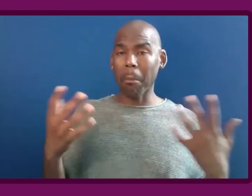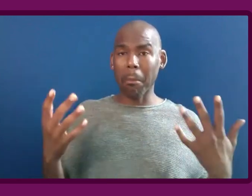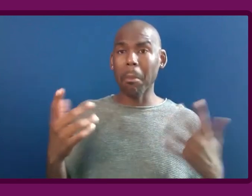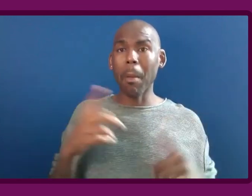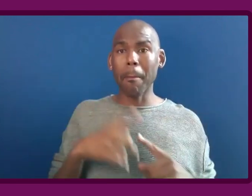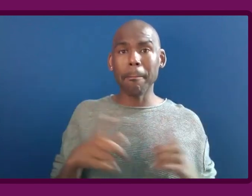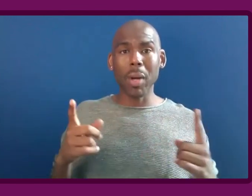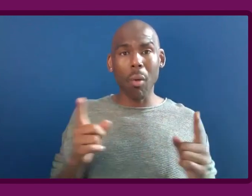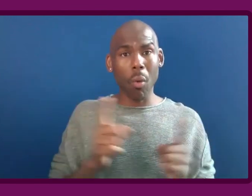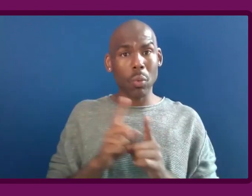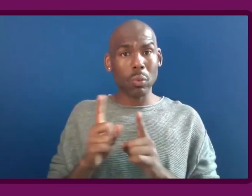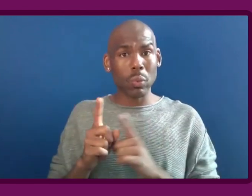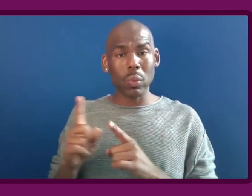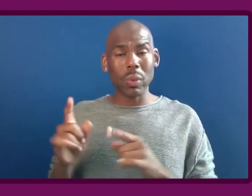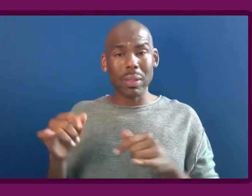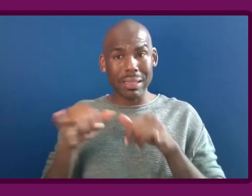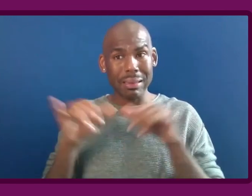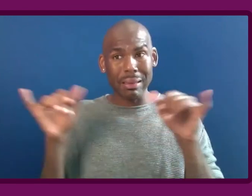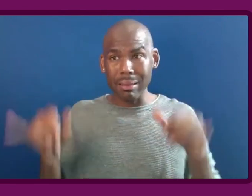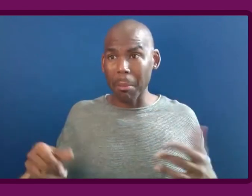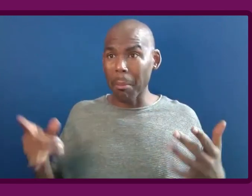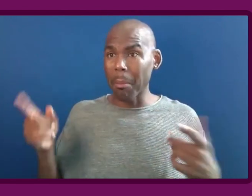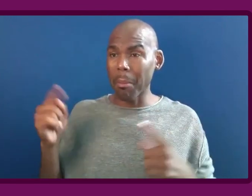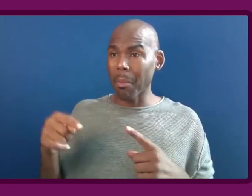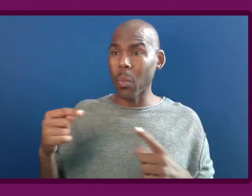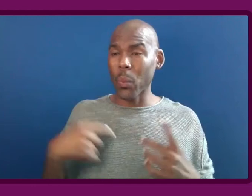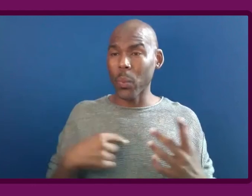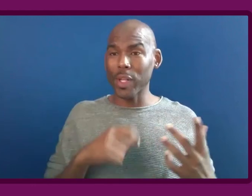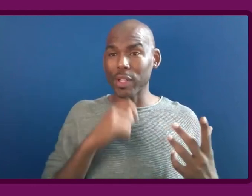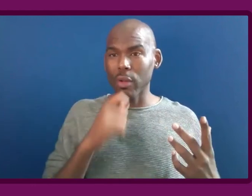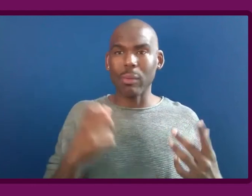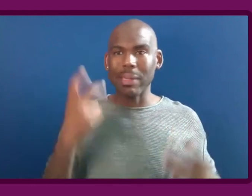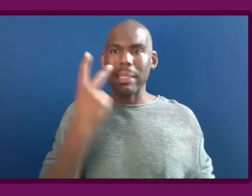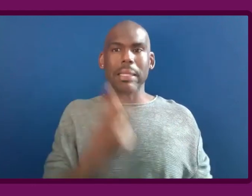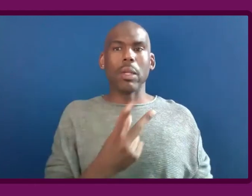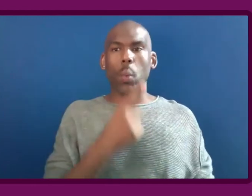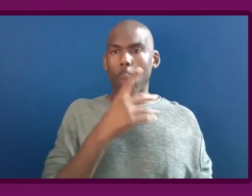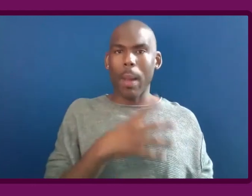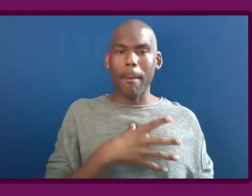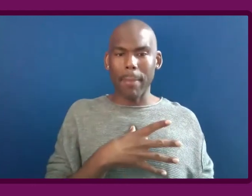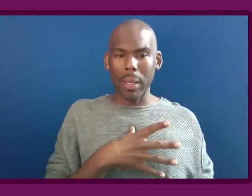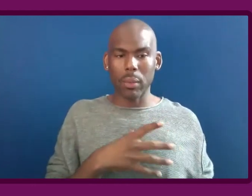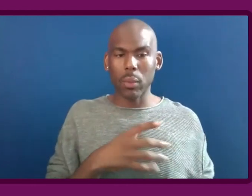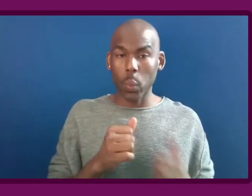publicized because she is Britney. I love her. She's been my queen since forever. But there's